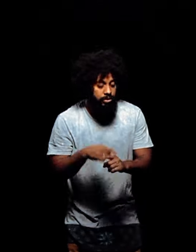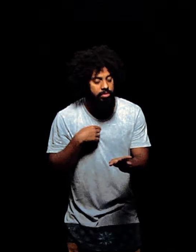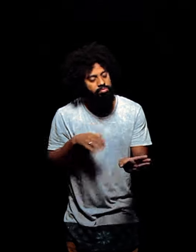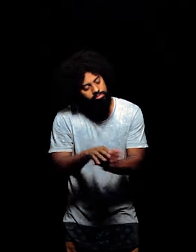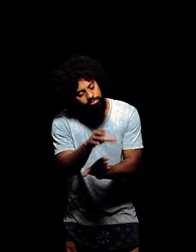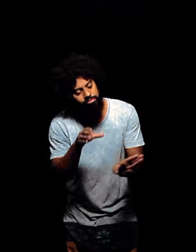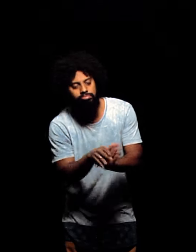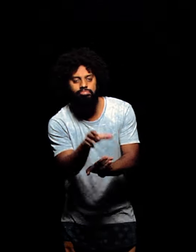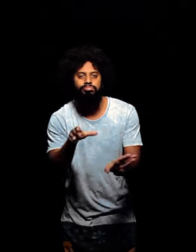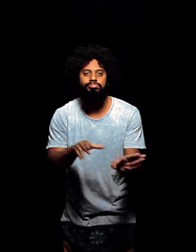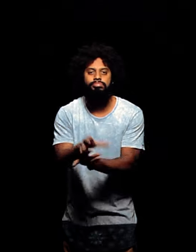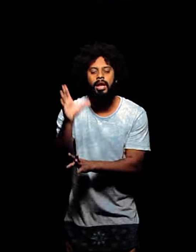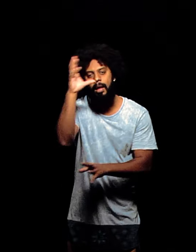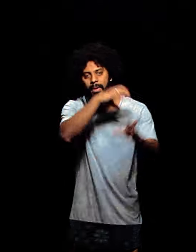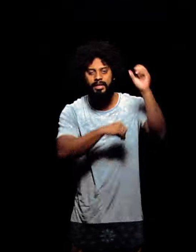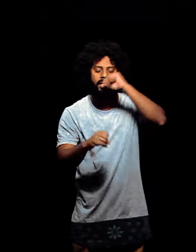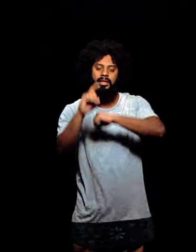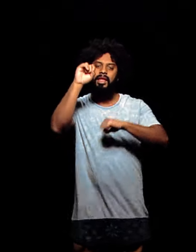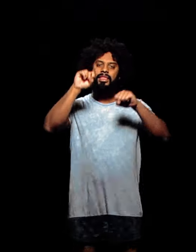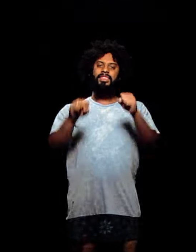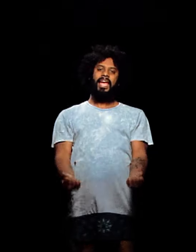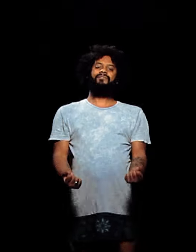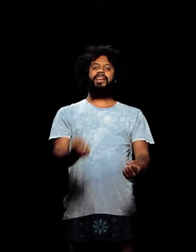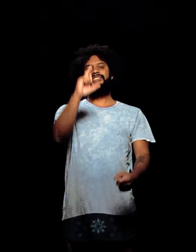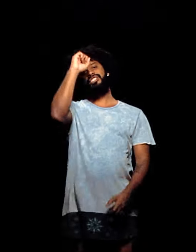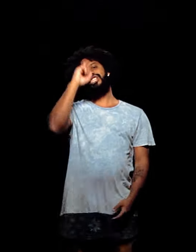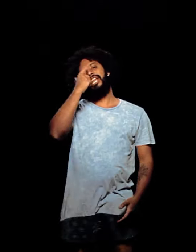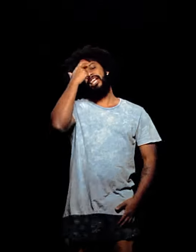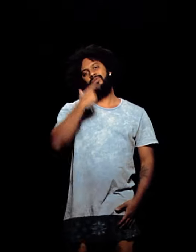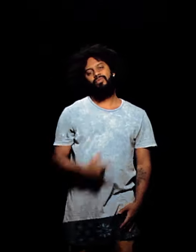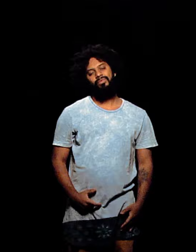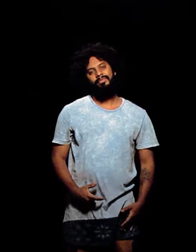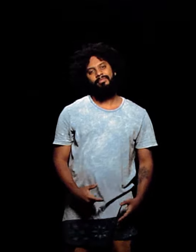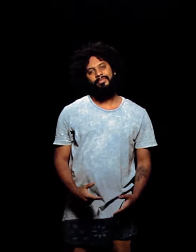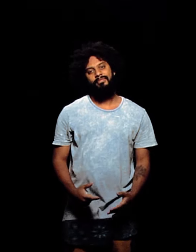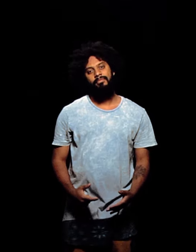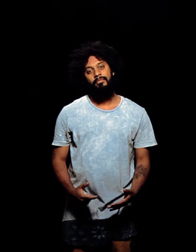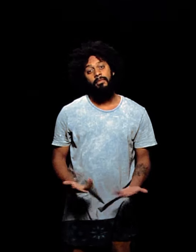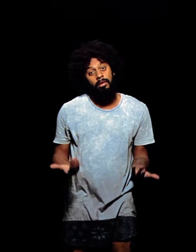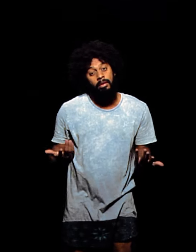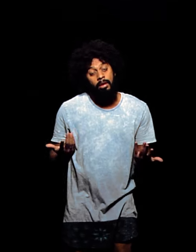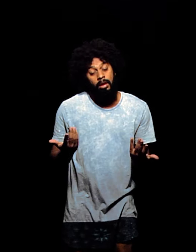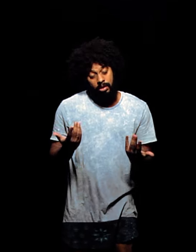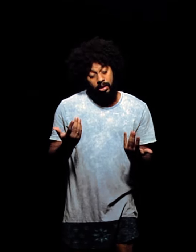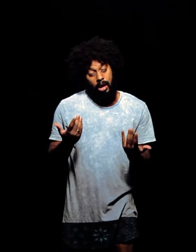This kind of information I pass to other deaf people so they know their rights.